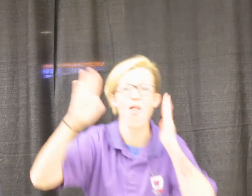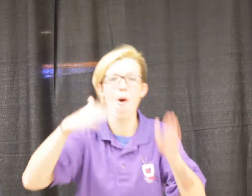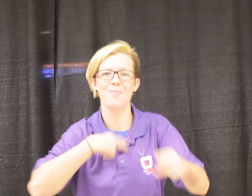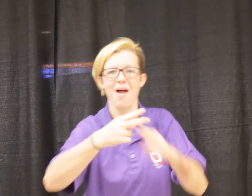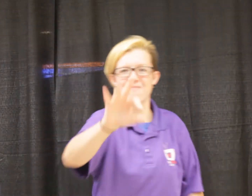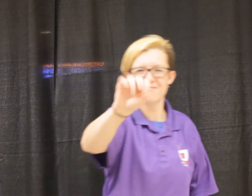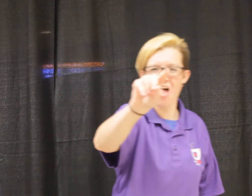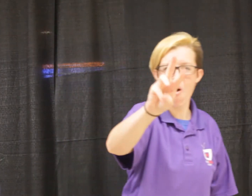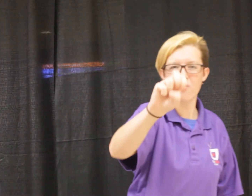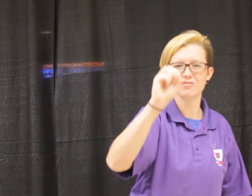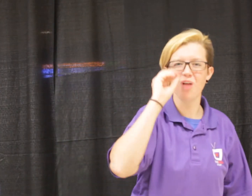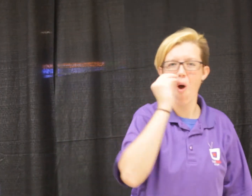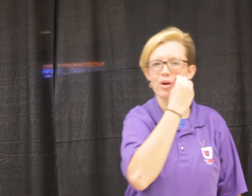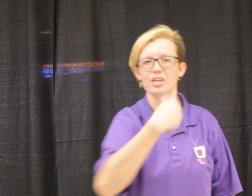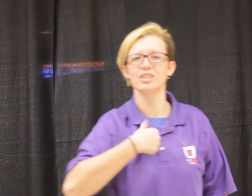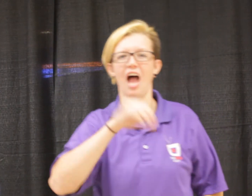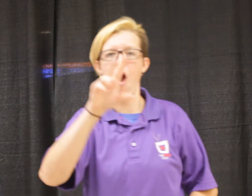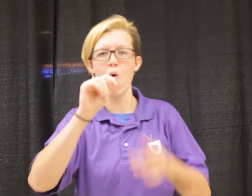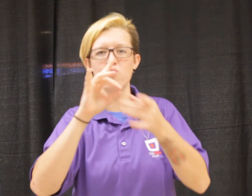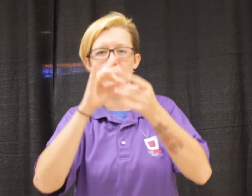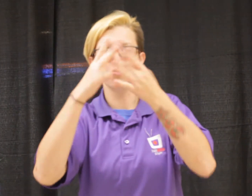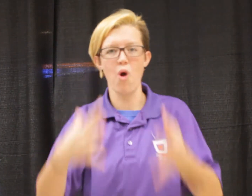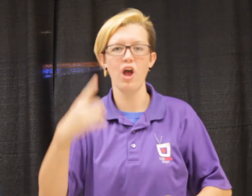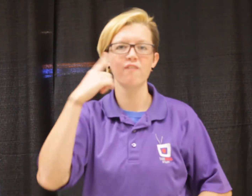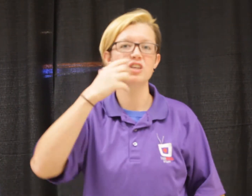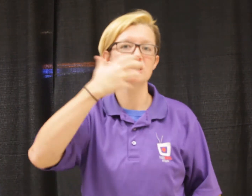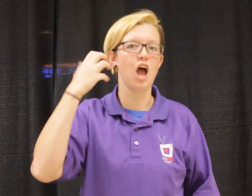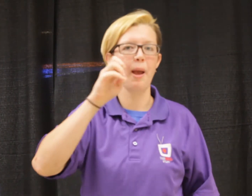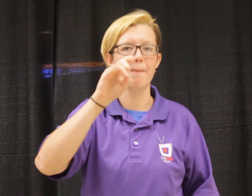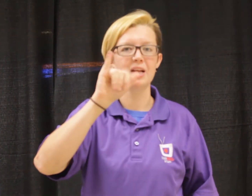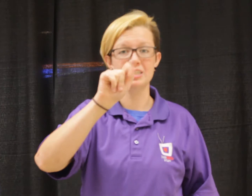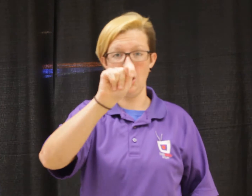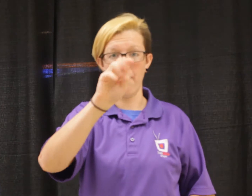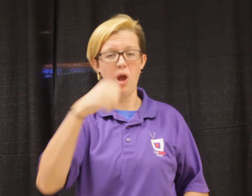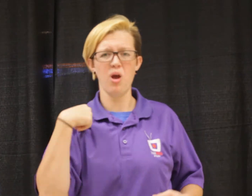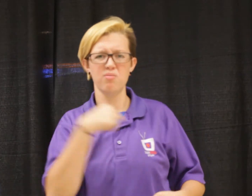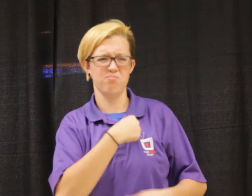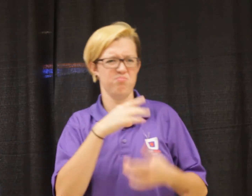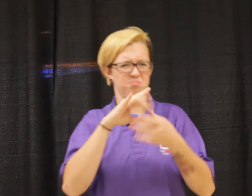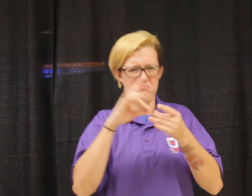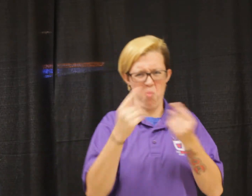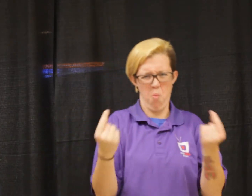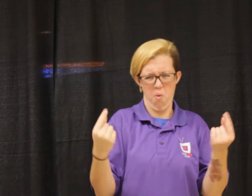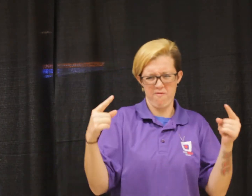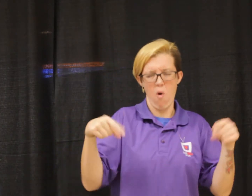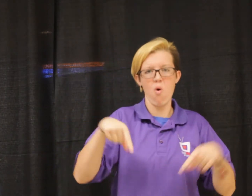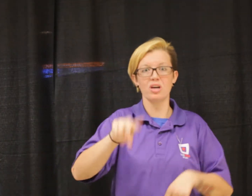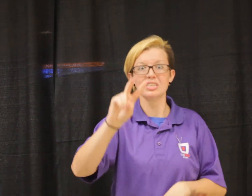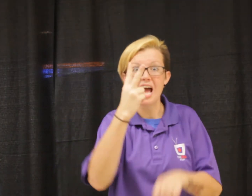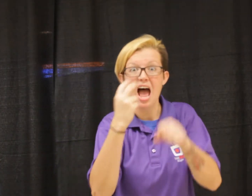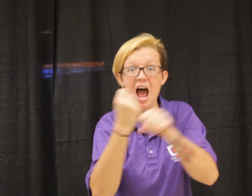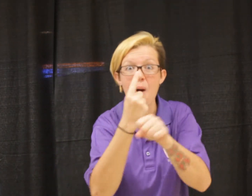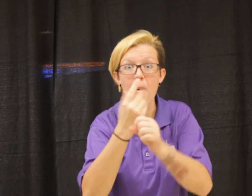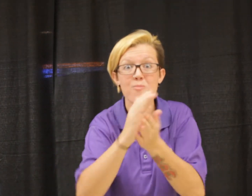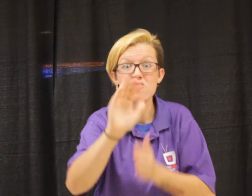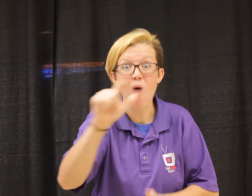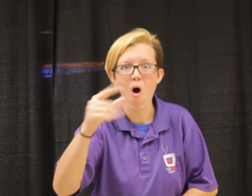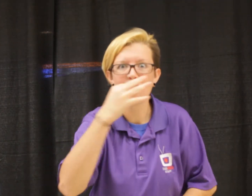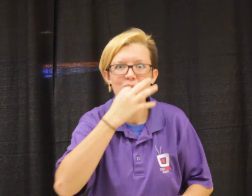Hello! My name is Flowers. I am the Outreach Coordinator for Tiger Media, TM. We want to tell you all that we are hosting 2nd Annual Broomball very soon!